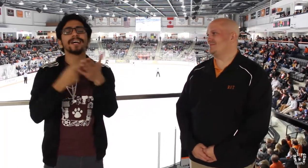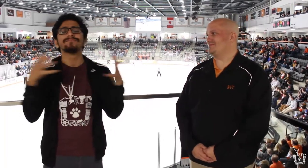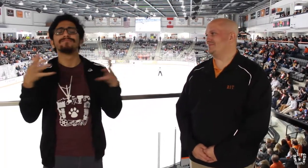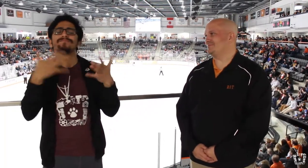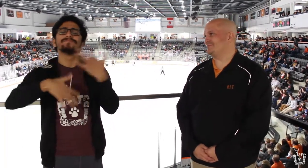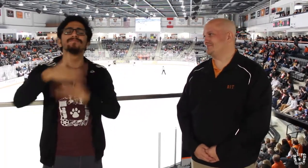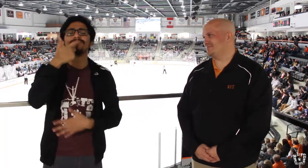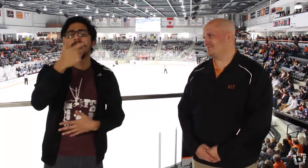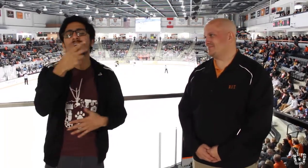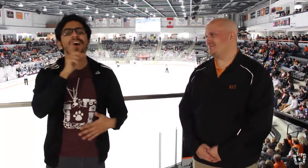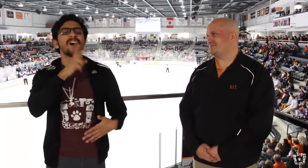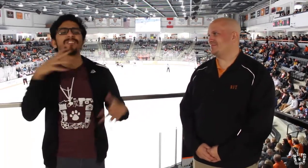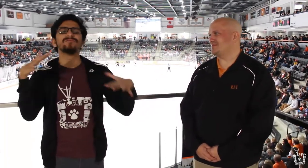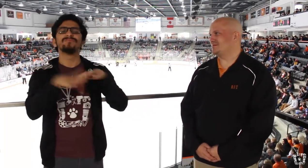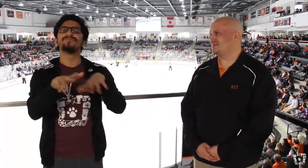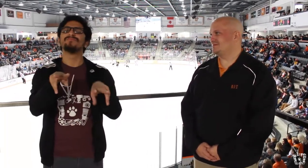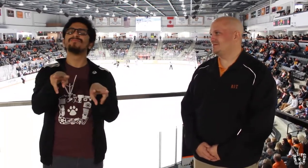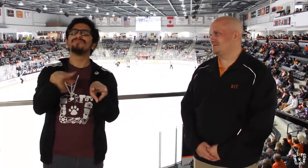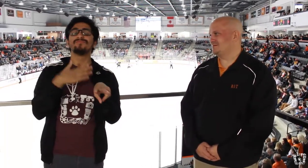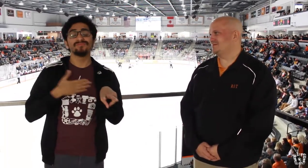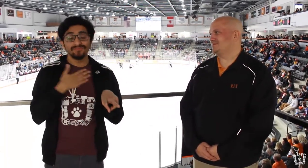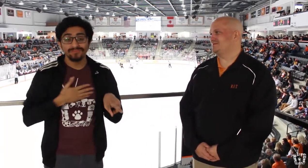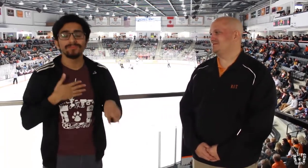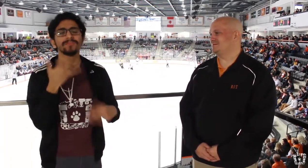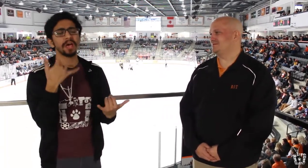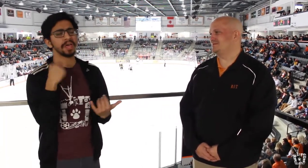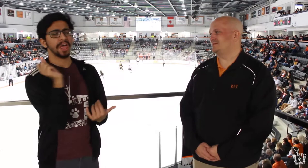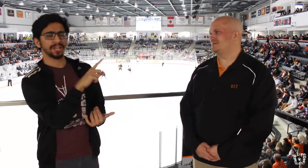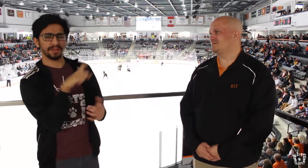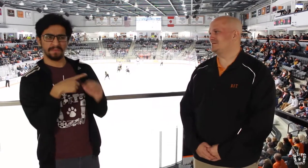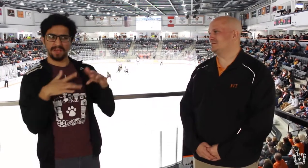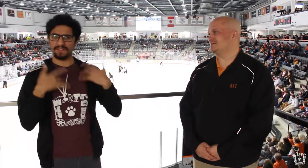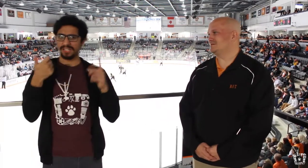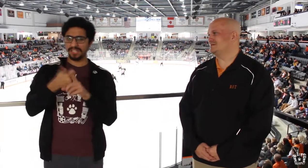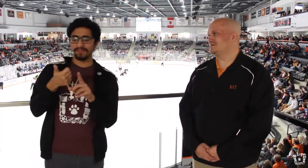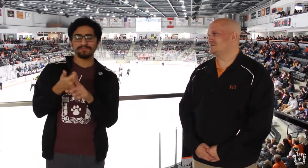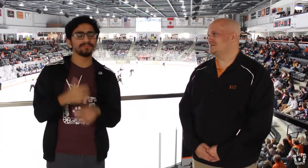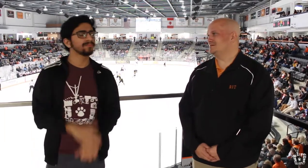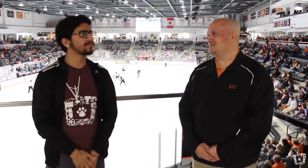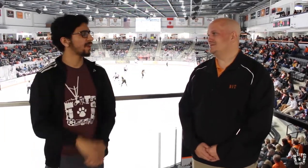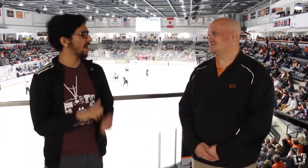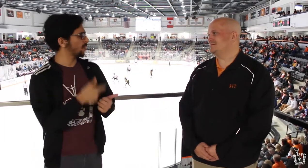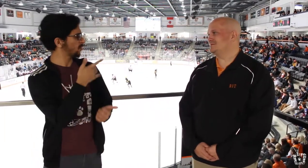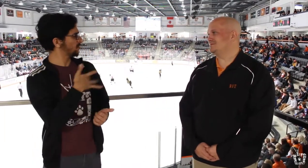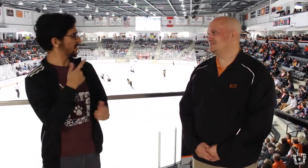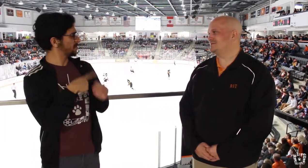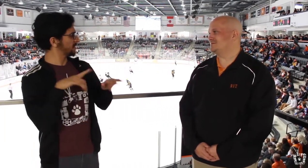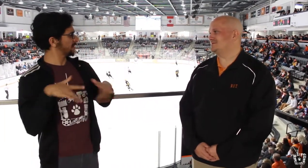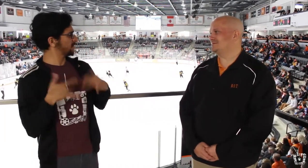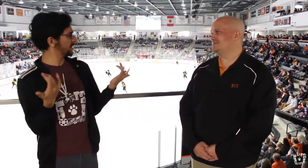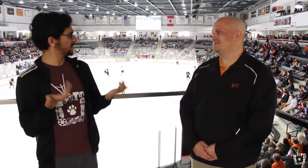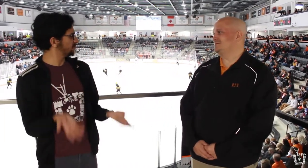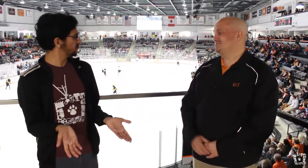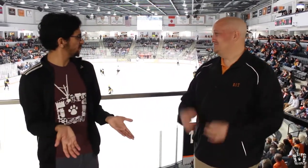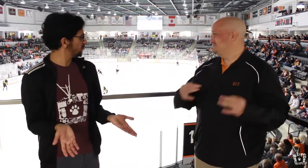to bring back Deaf and Hard-of-Hearing students together, and they watch the game and enjoy it. Now, I'm going to ask him a question about the event itself. How do you feel about this event?